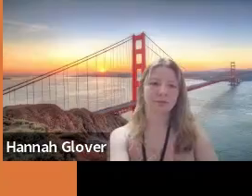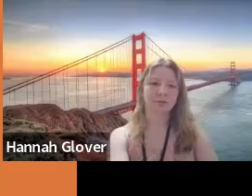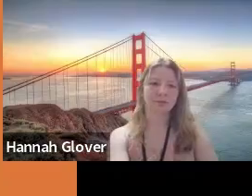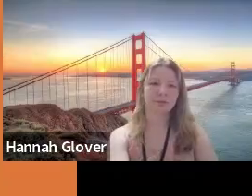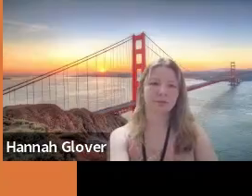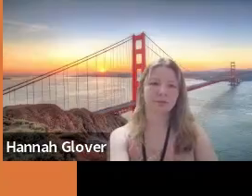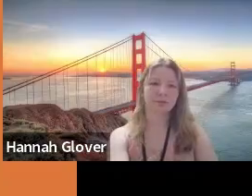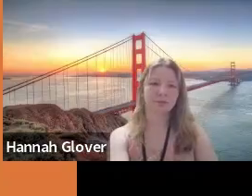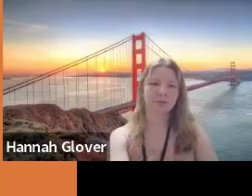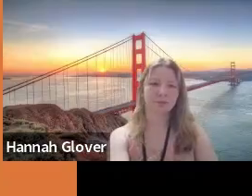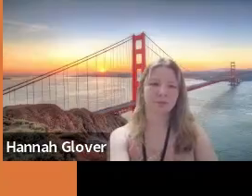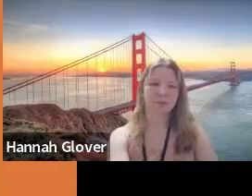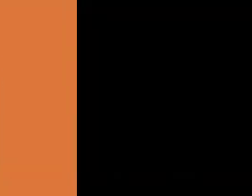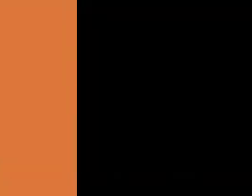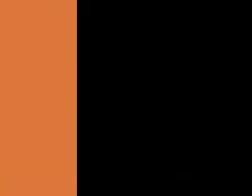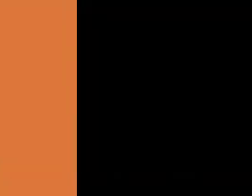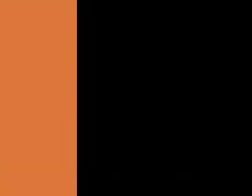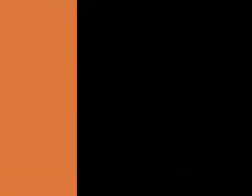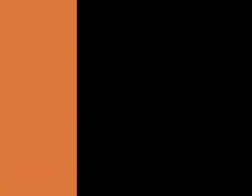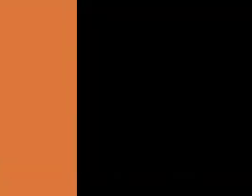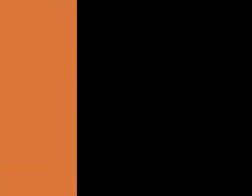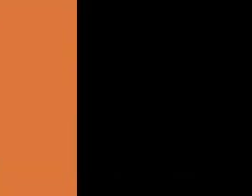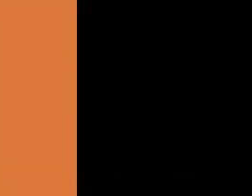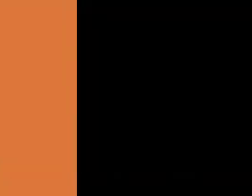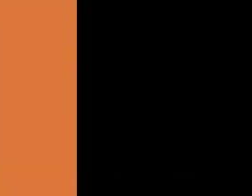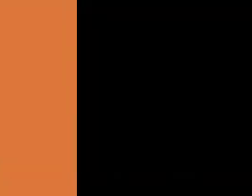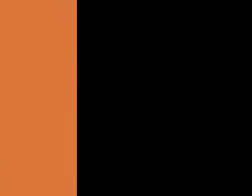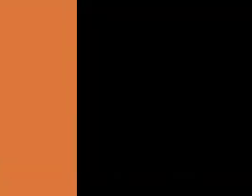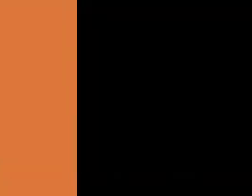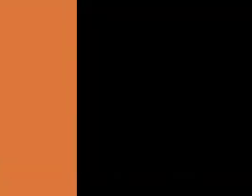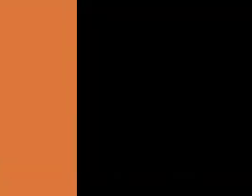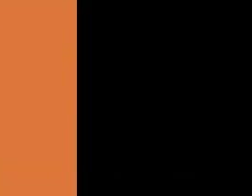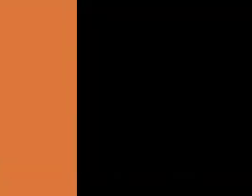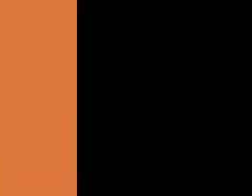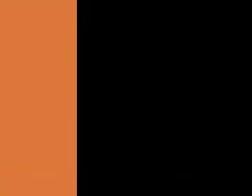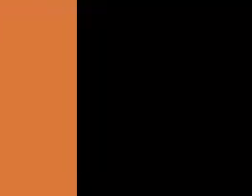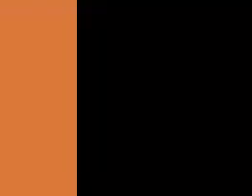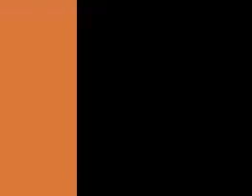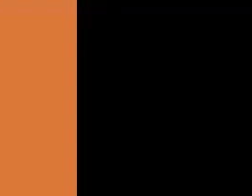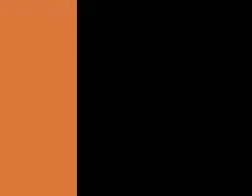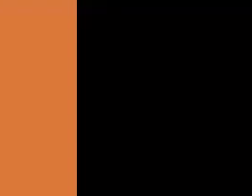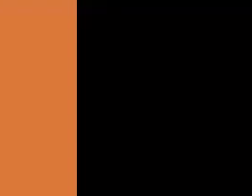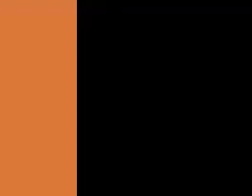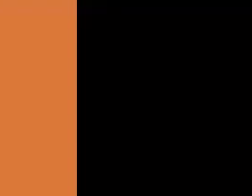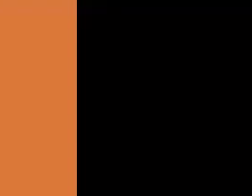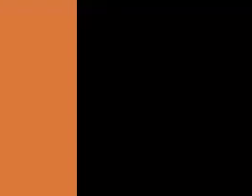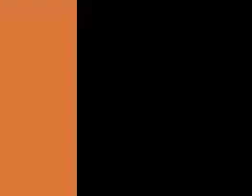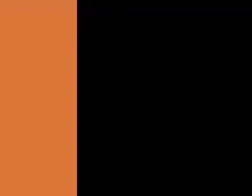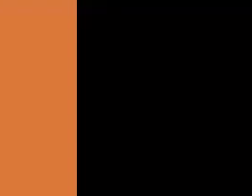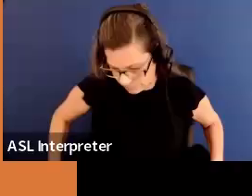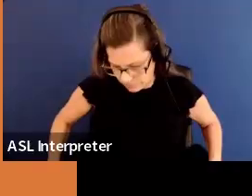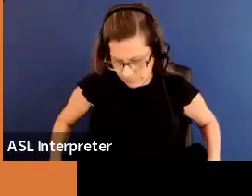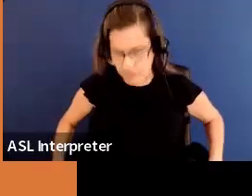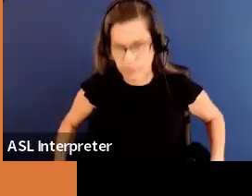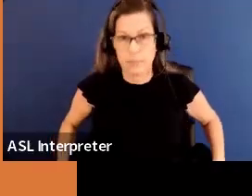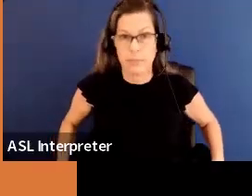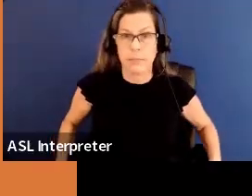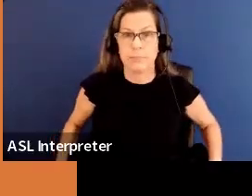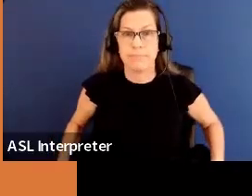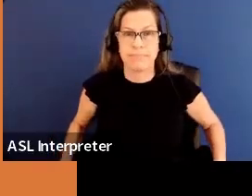corner makes a huge difference and that is not the responsibility of the person